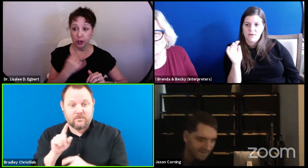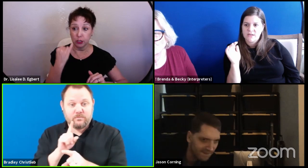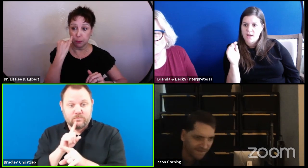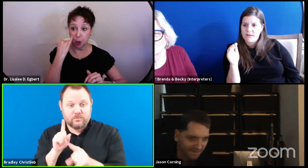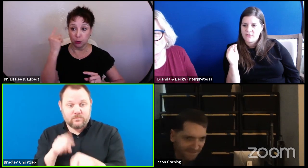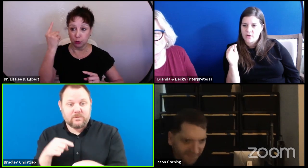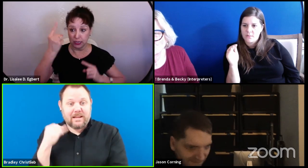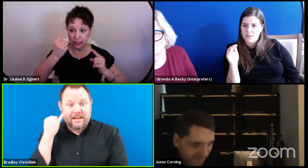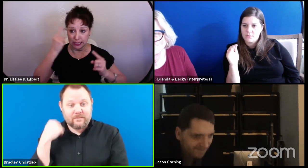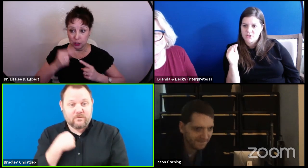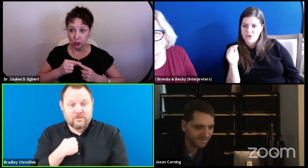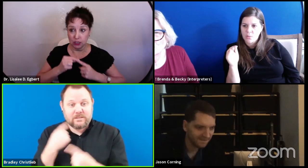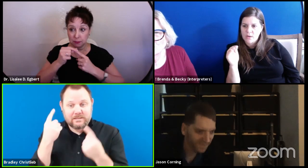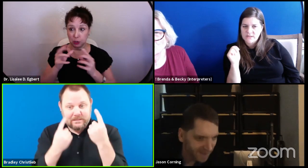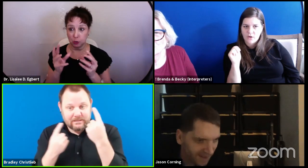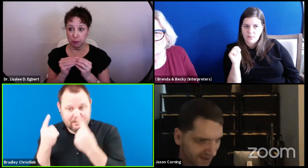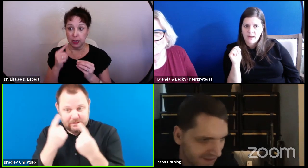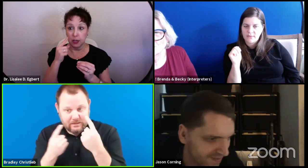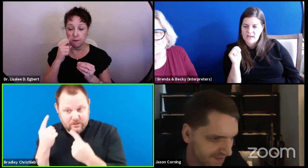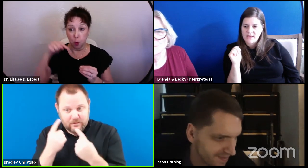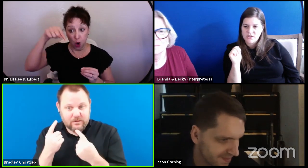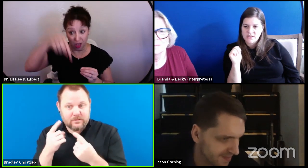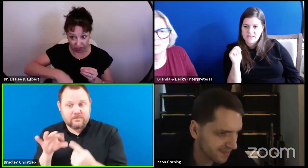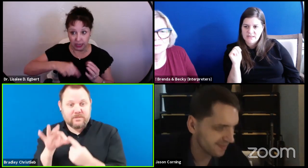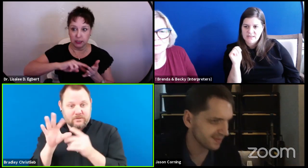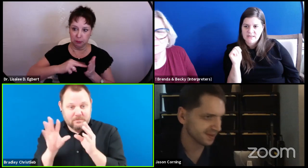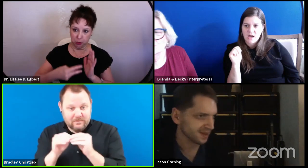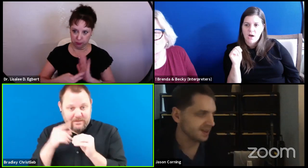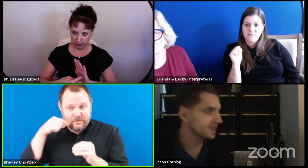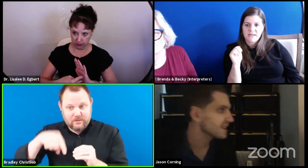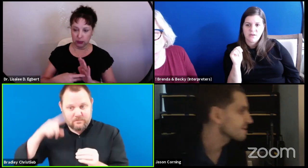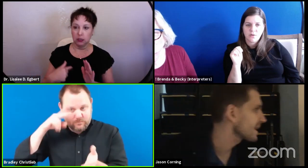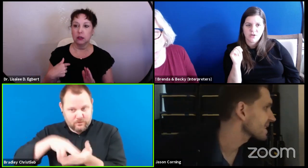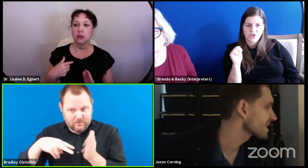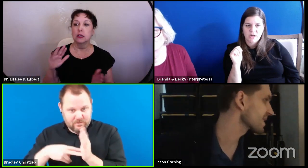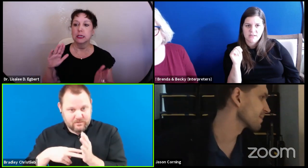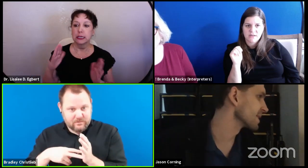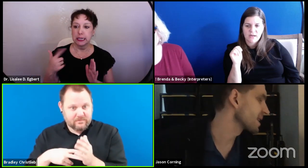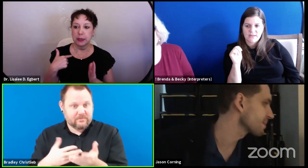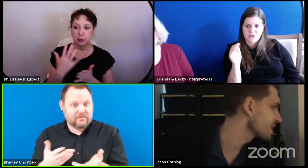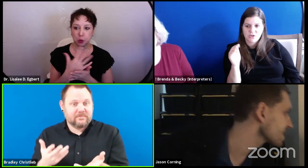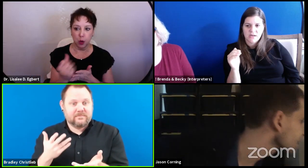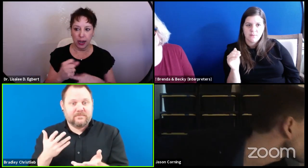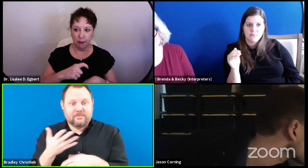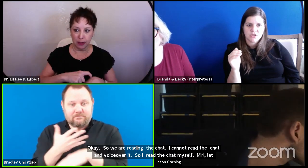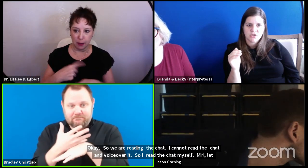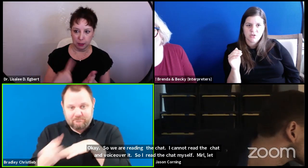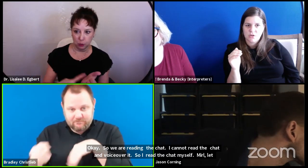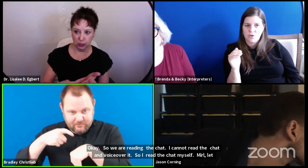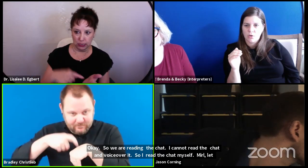There's a comment from Michele Westfall about the agencies updating the questionnaires and their answers.